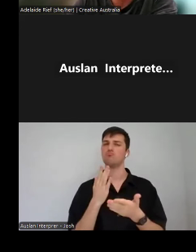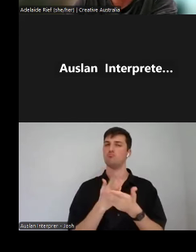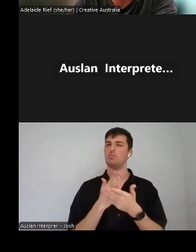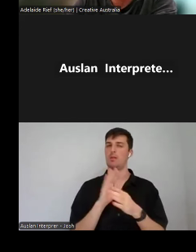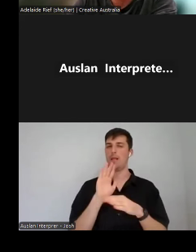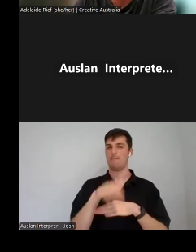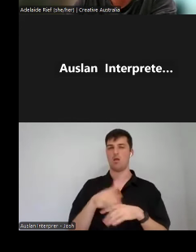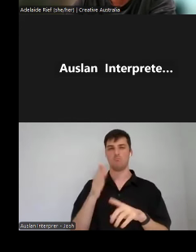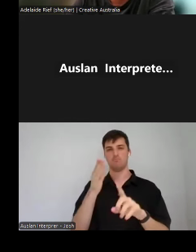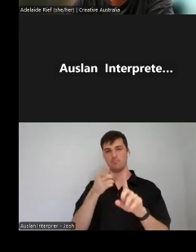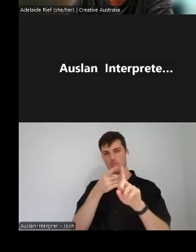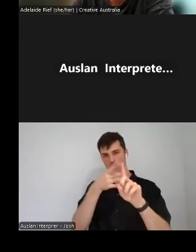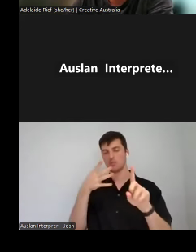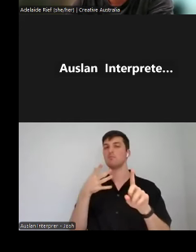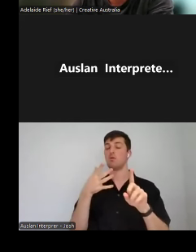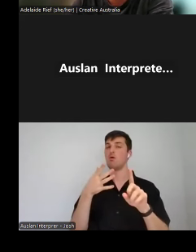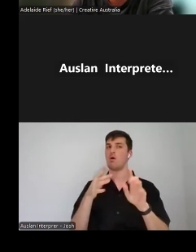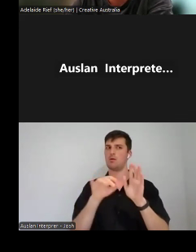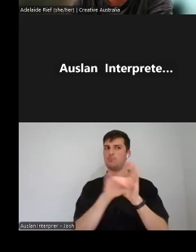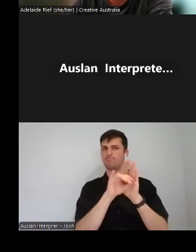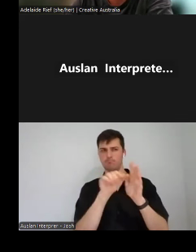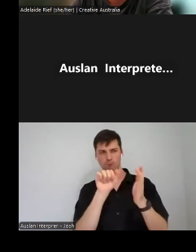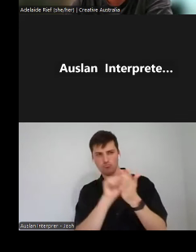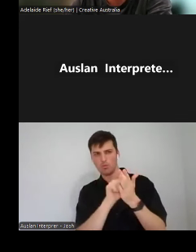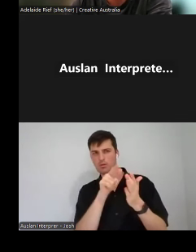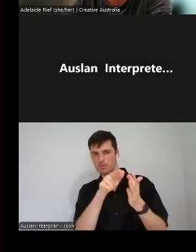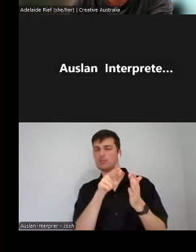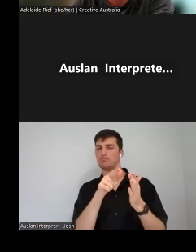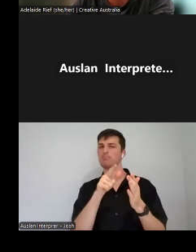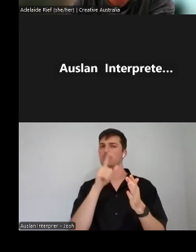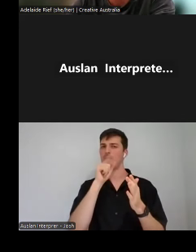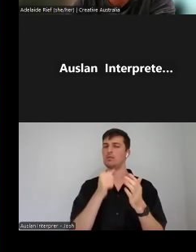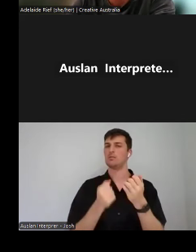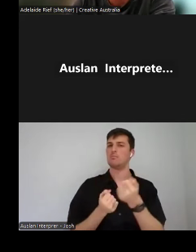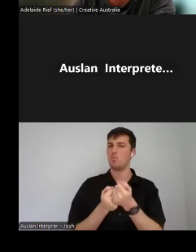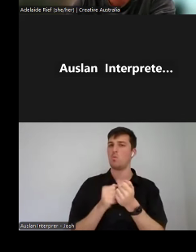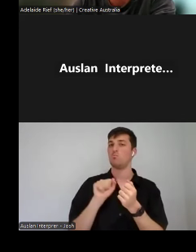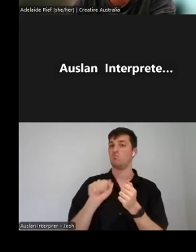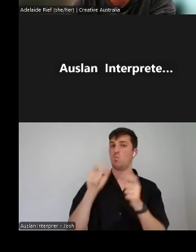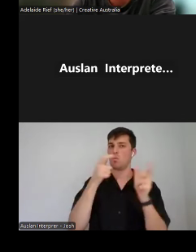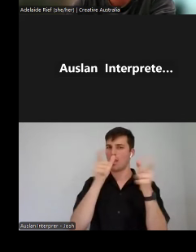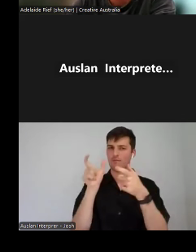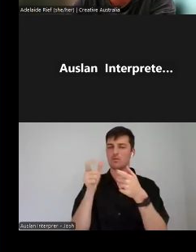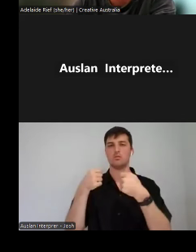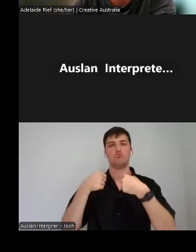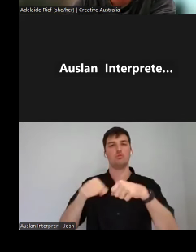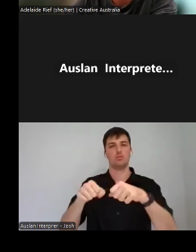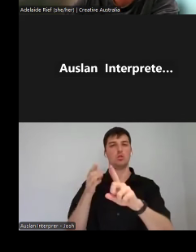pursuing robust, fit for purpose governance that supports your organisation's strategic goals.